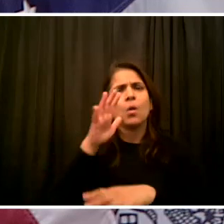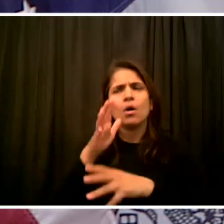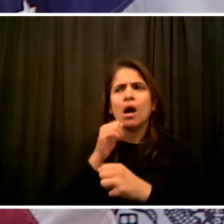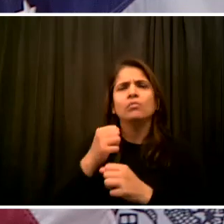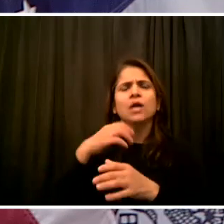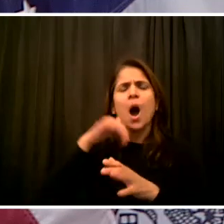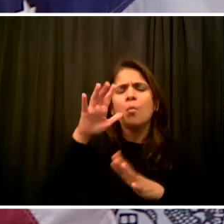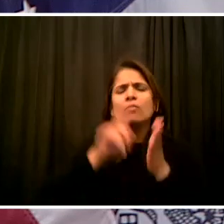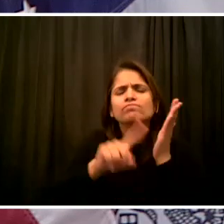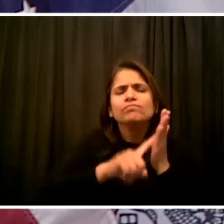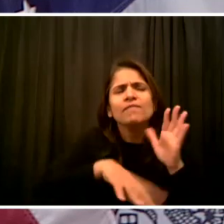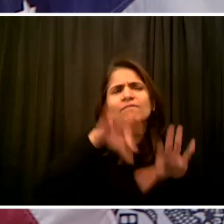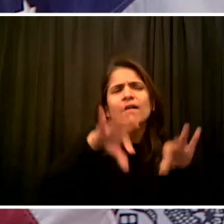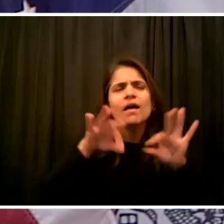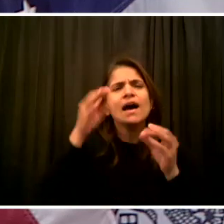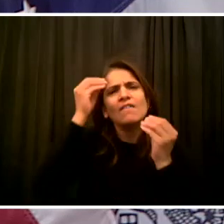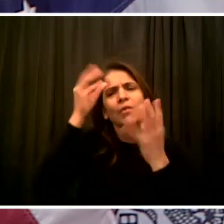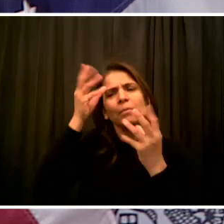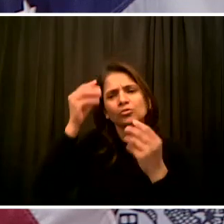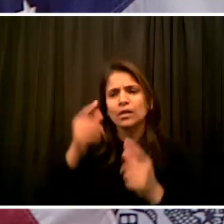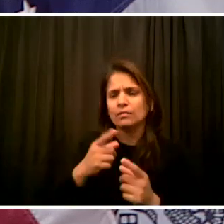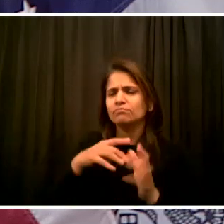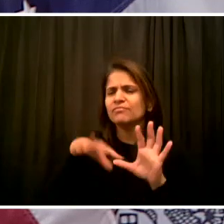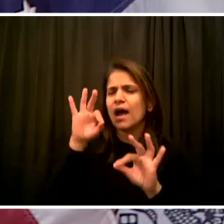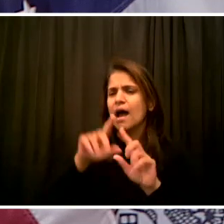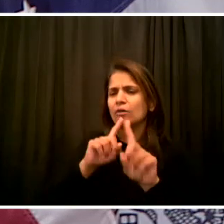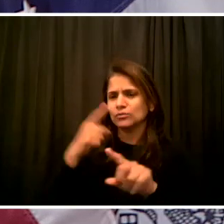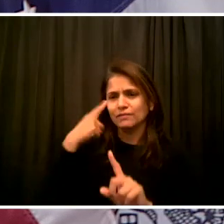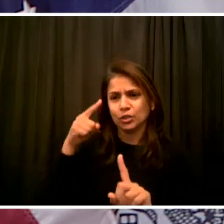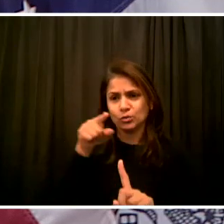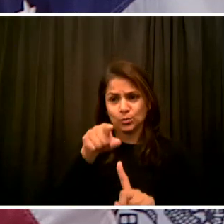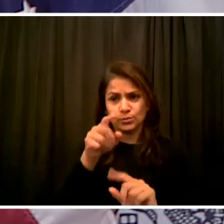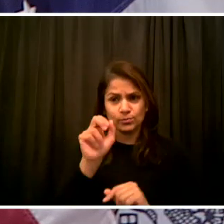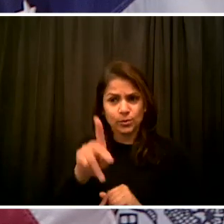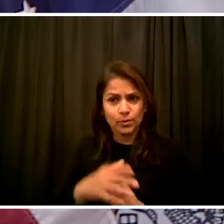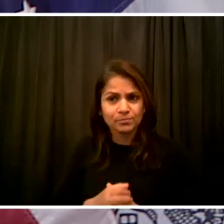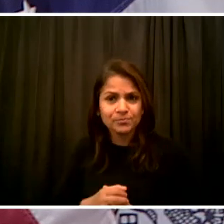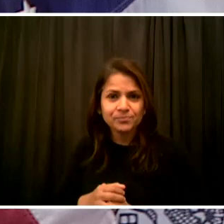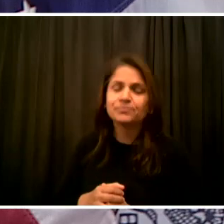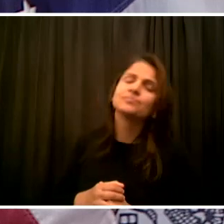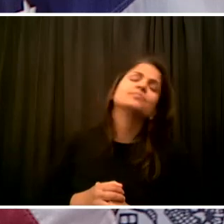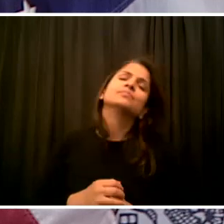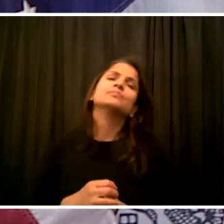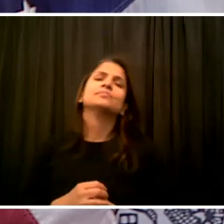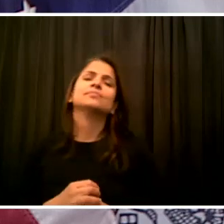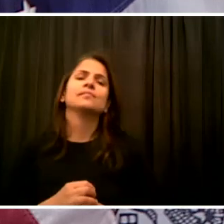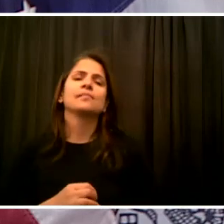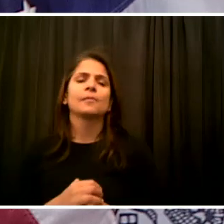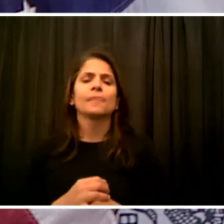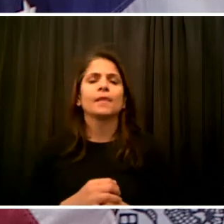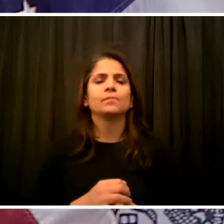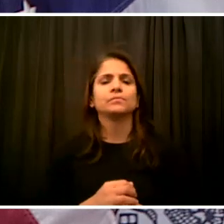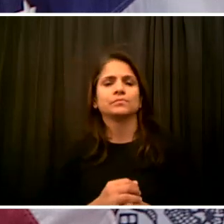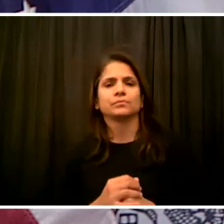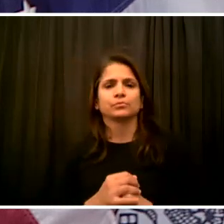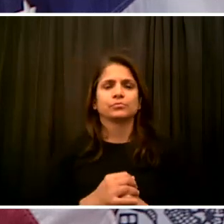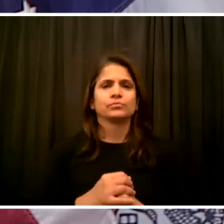AND THE GREATEST IMPACT YOU CAN MAKE IF YOU GET THE KIDS EARLIER. WE WILL GETOU Y AANNSRWE ON WHERE IT STANDS NOW.